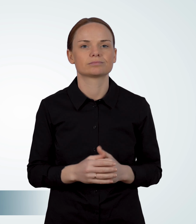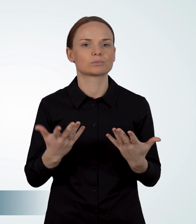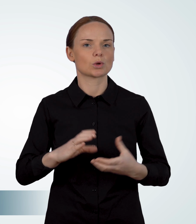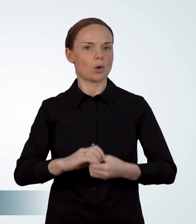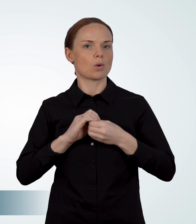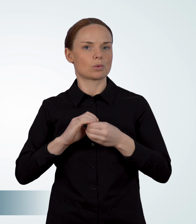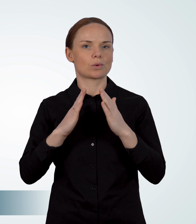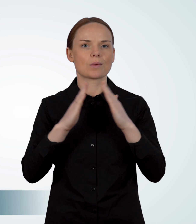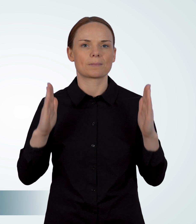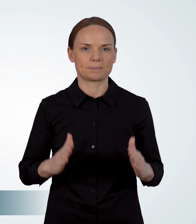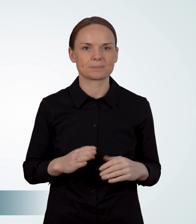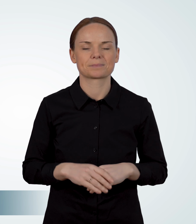• home ownership.